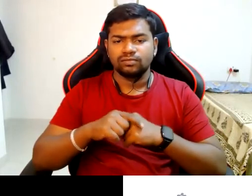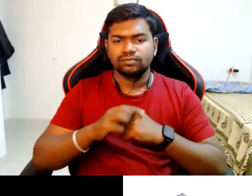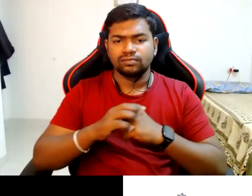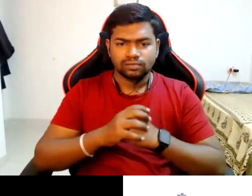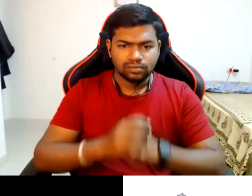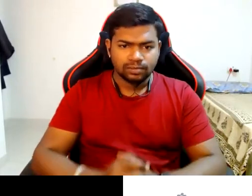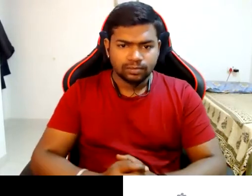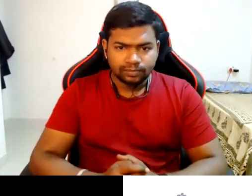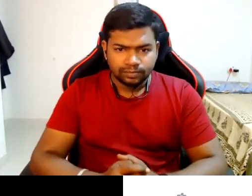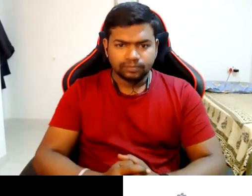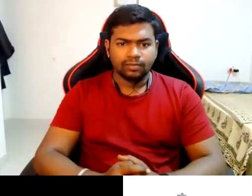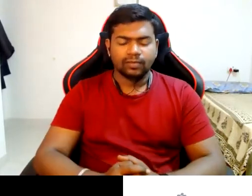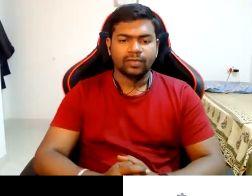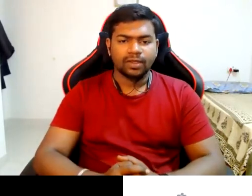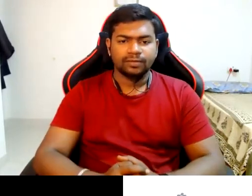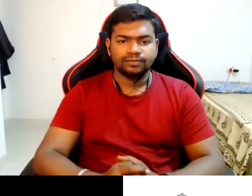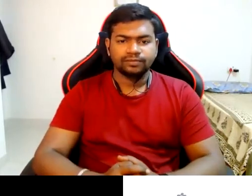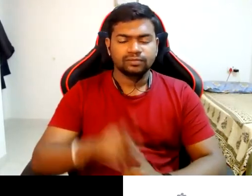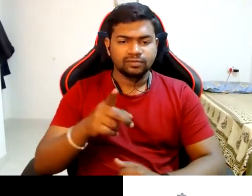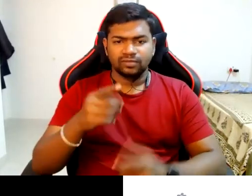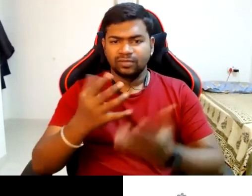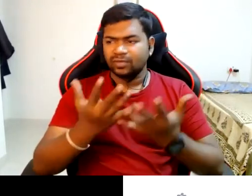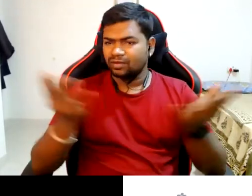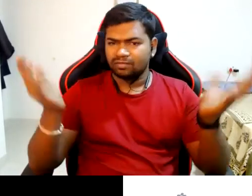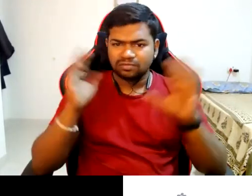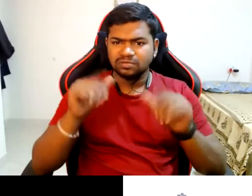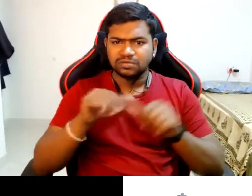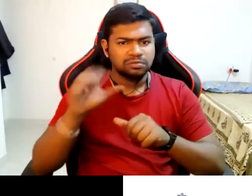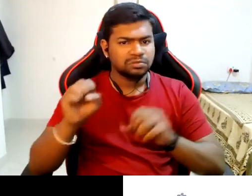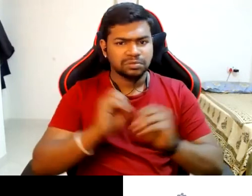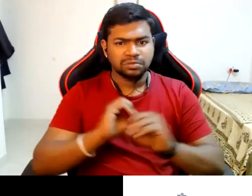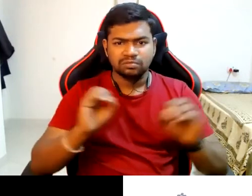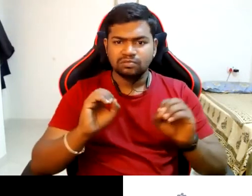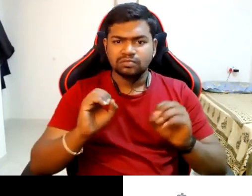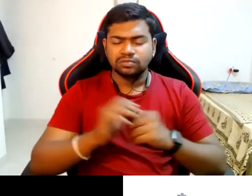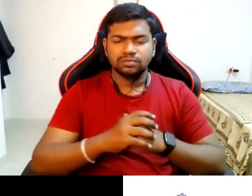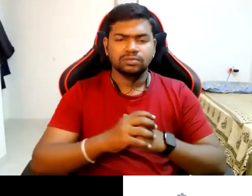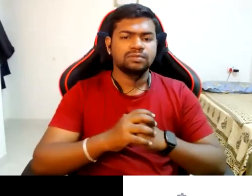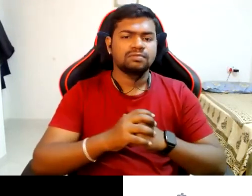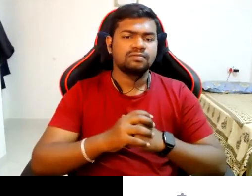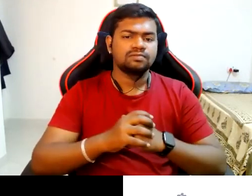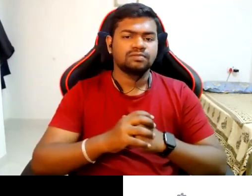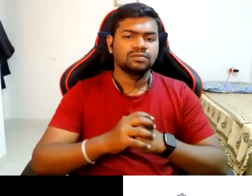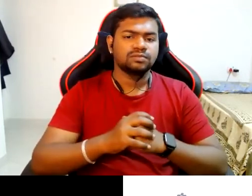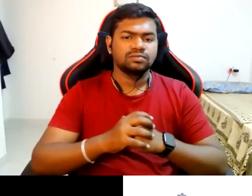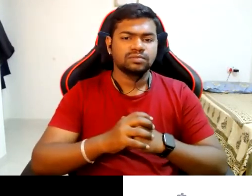so the laser soft info system doesn't exist now. It is merged with Polaris but Mr. Kamath has.